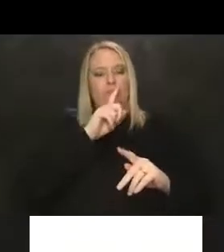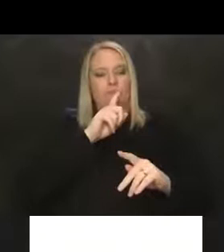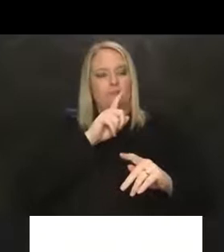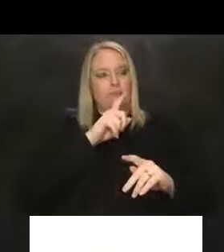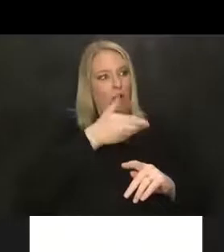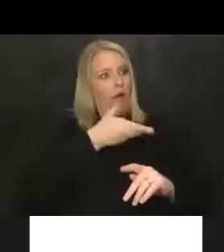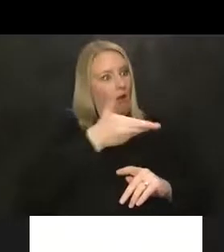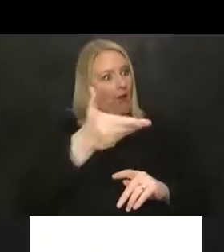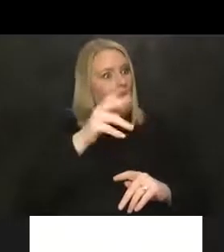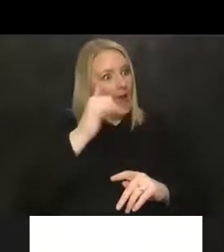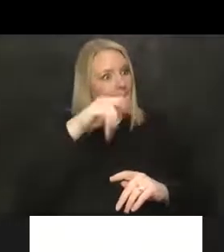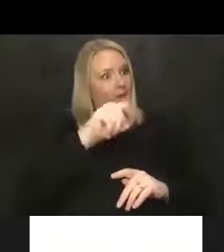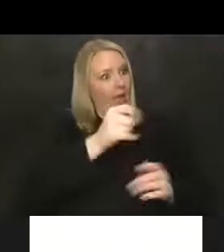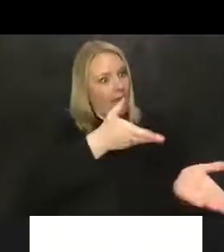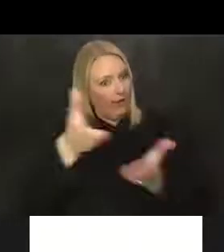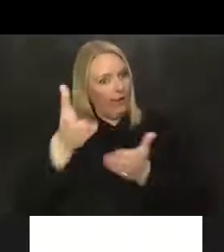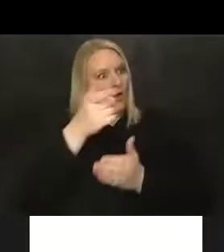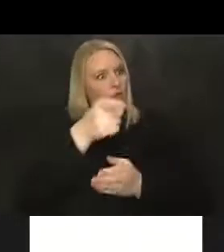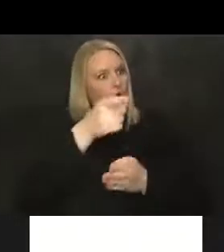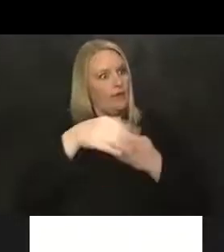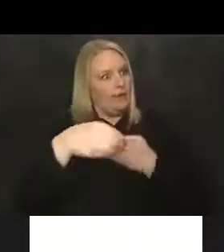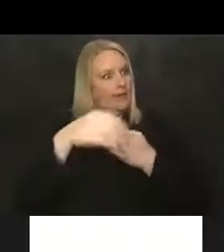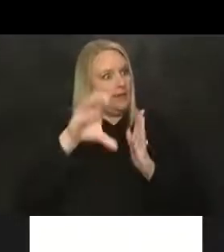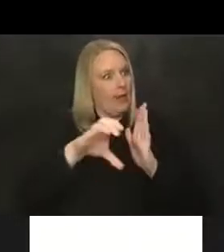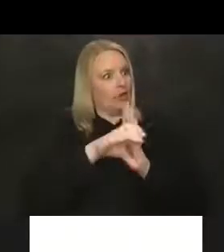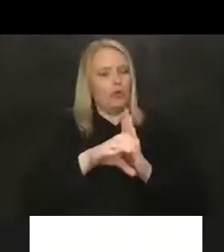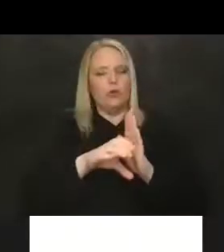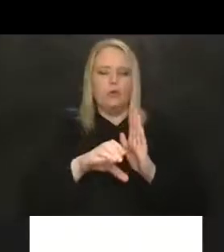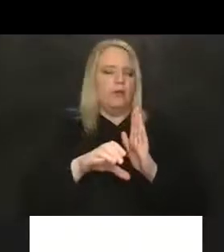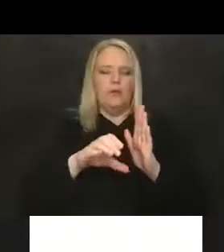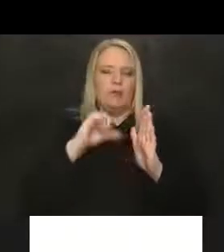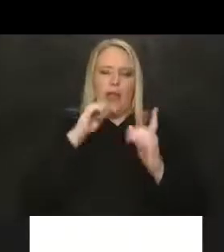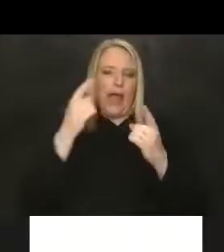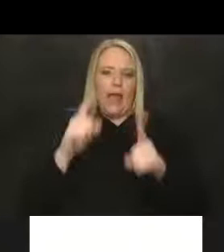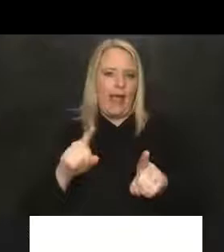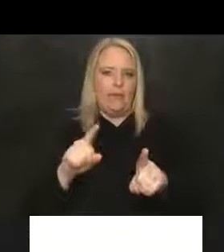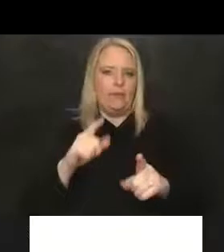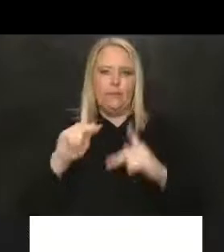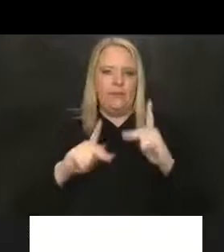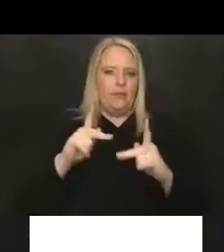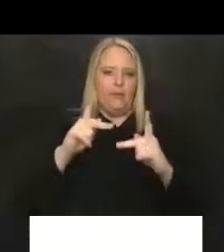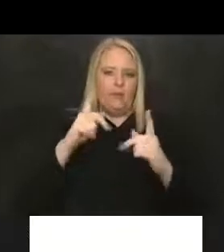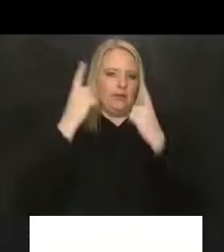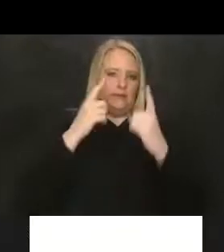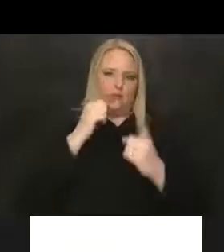just wasn't, back then, something that was even considered, or heard of, or happening in any way,